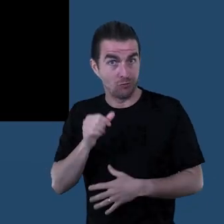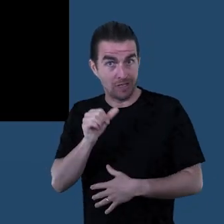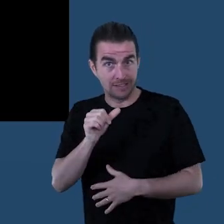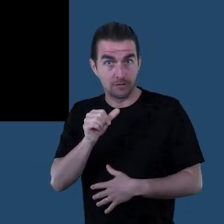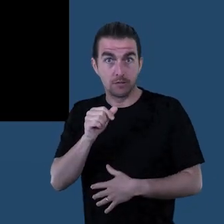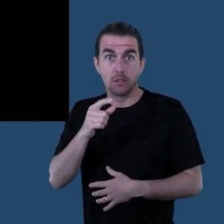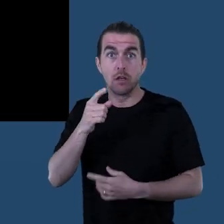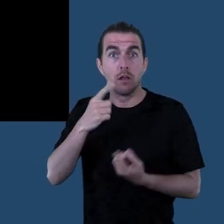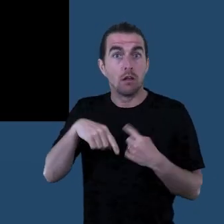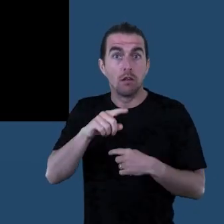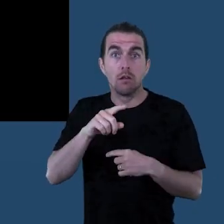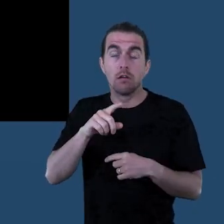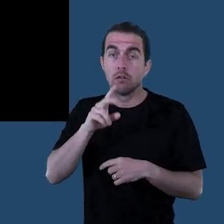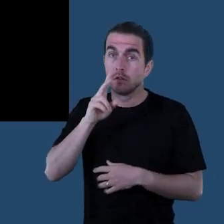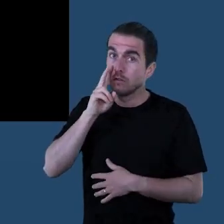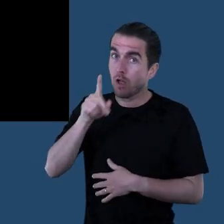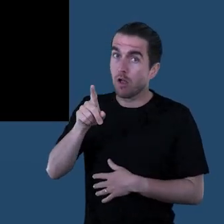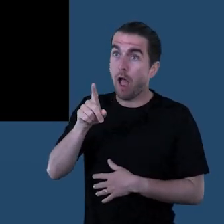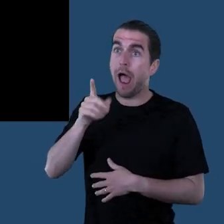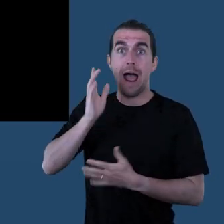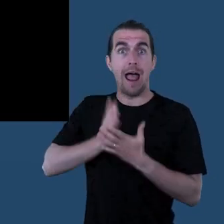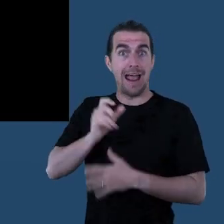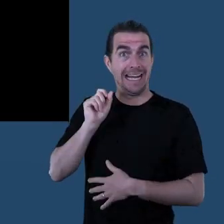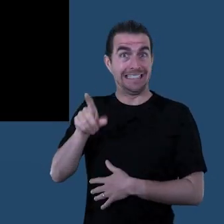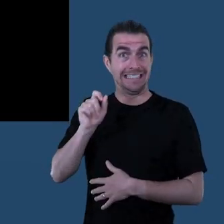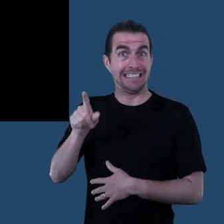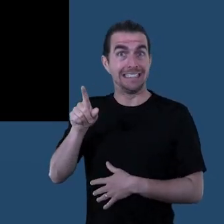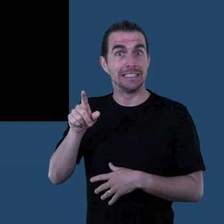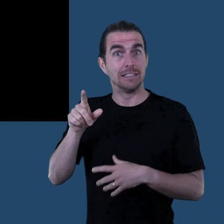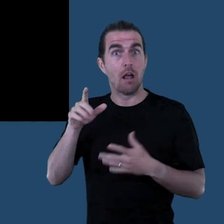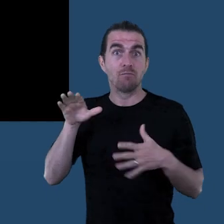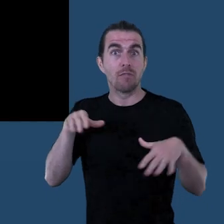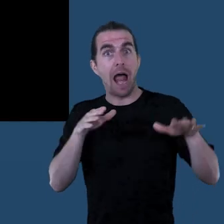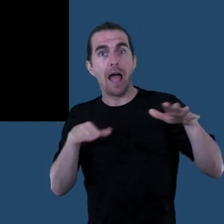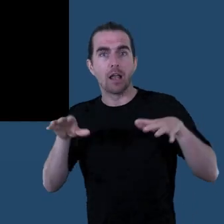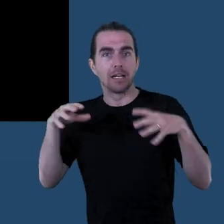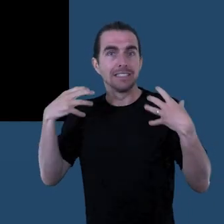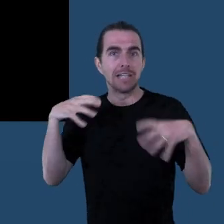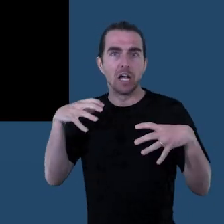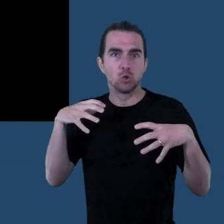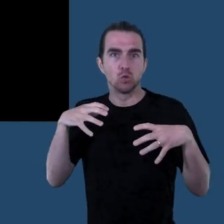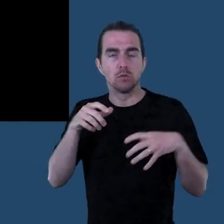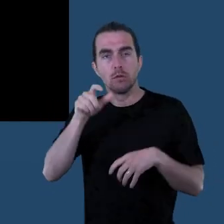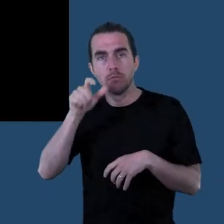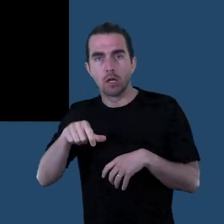Everyone, every time someone says that this is a flying dinosaur a paleontologist cries,